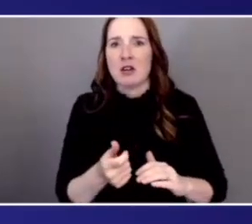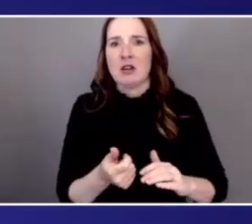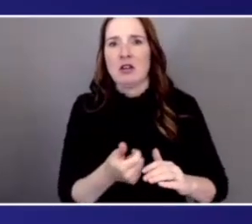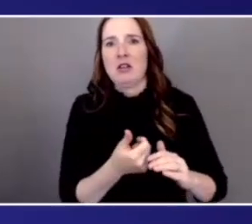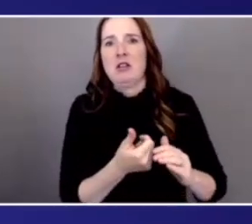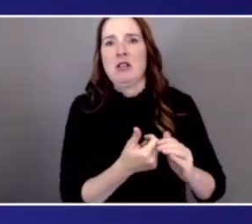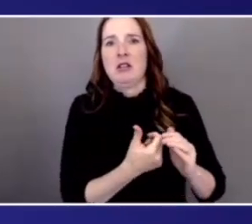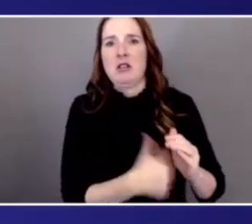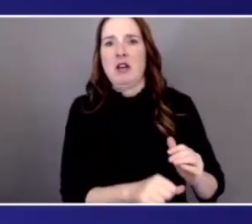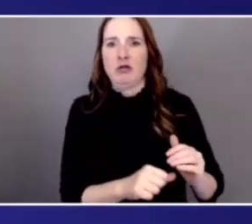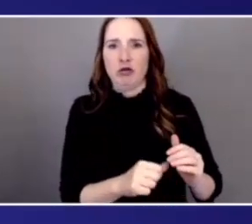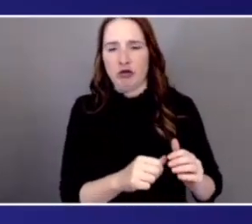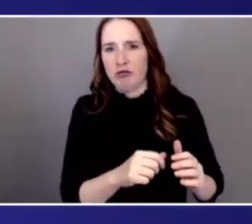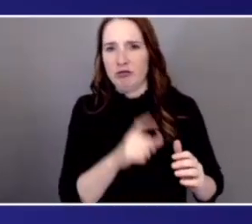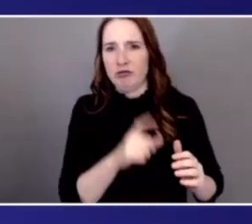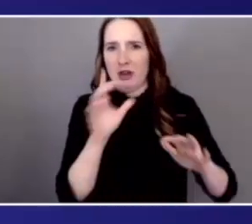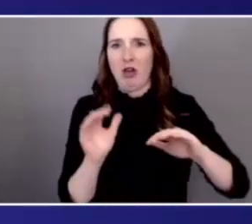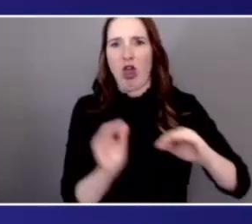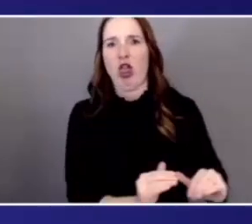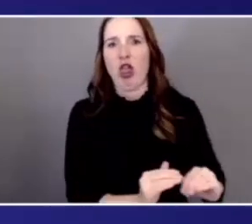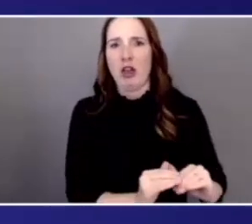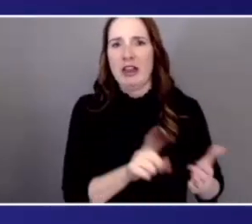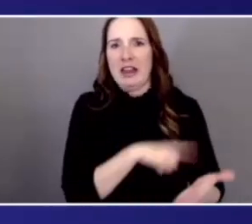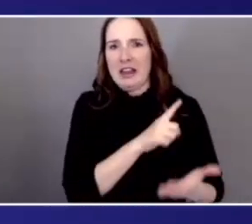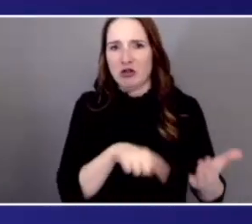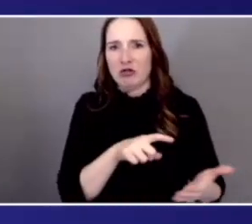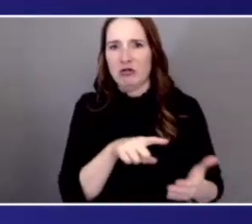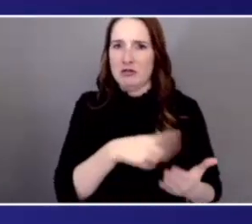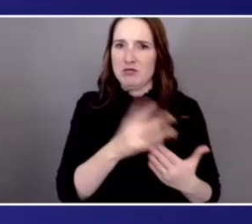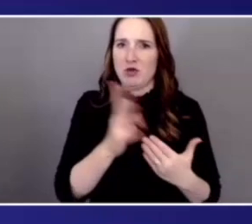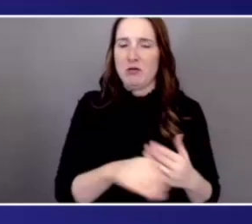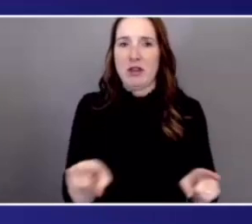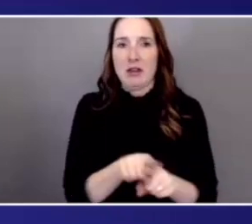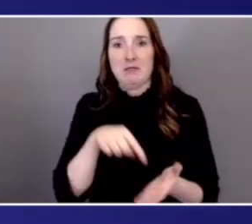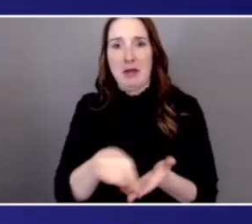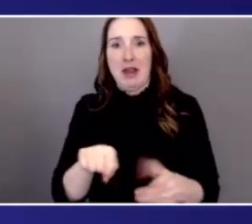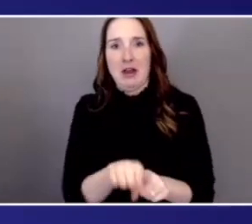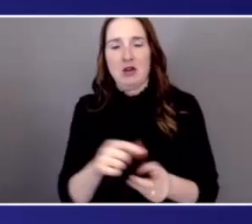Like public service loan forgiveness and income driven repayment, including pay as you are. I'm a child of immigrants.